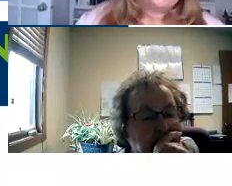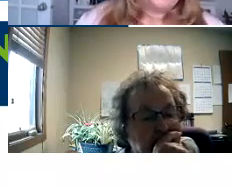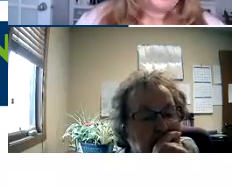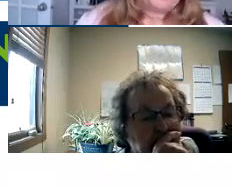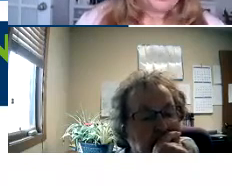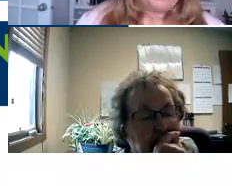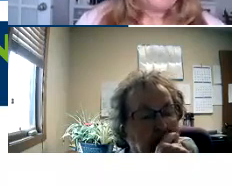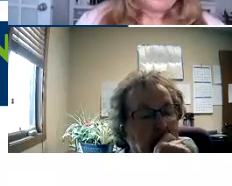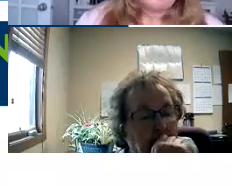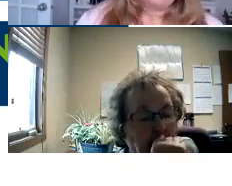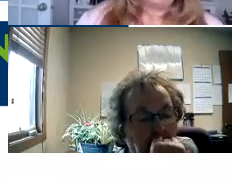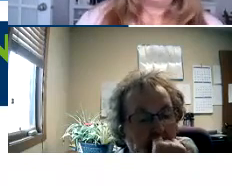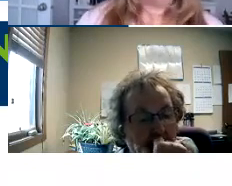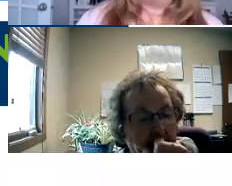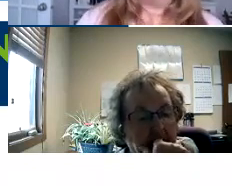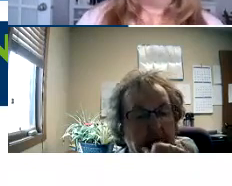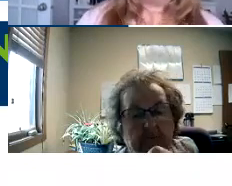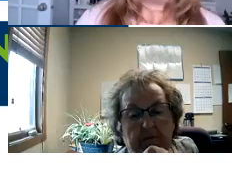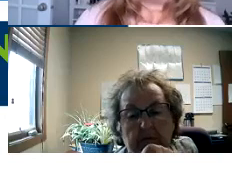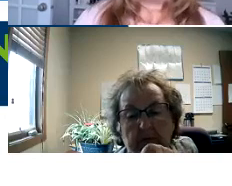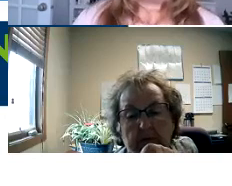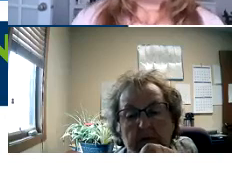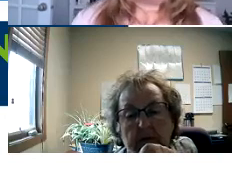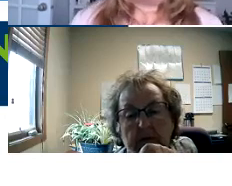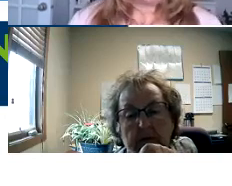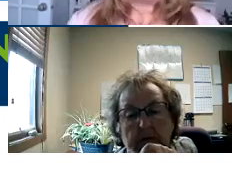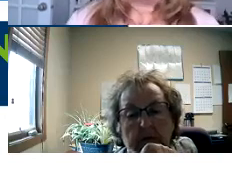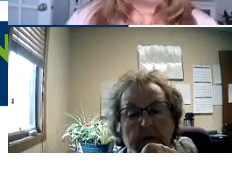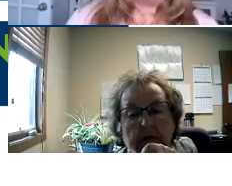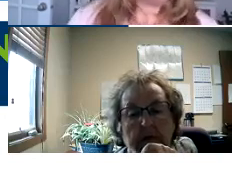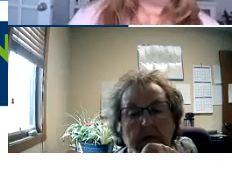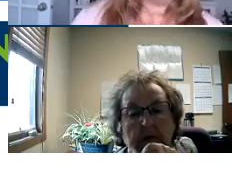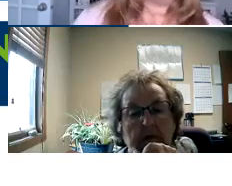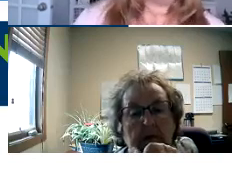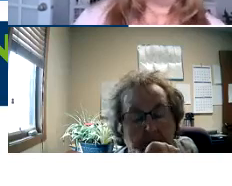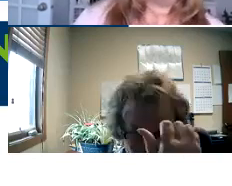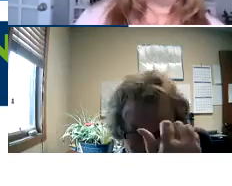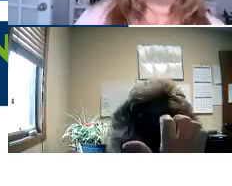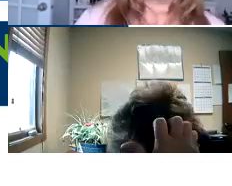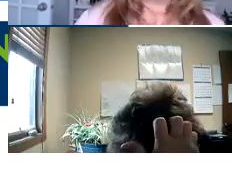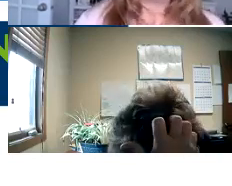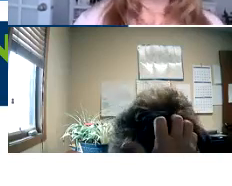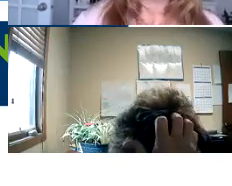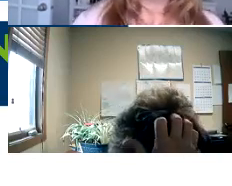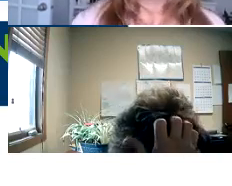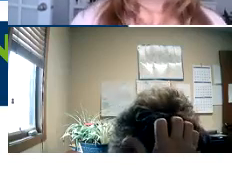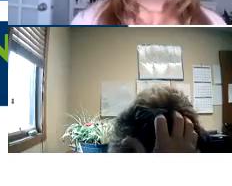chapter 245 D. That's the legislative language that you want to look at to read, to know about what is required,